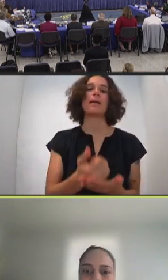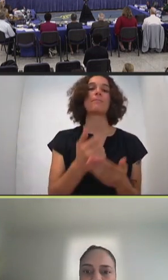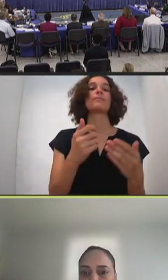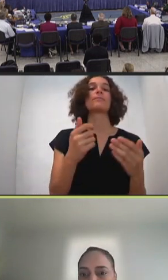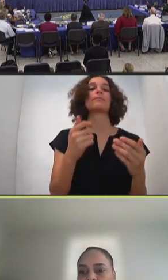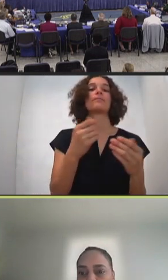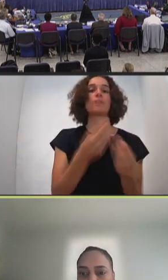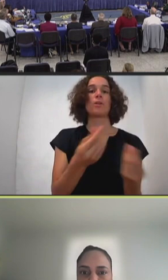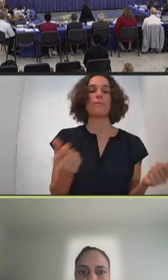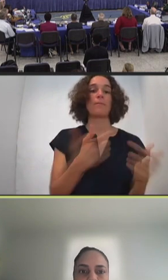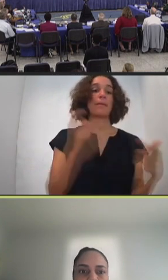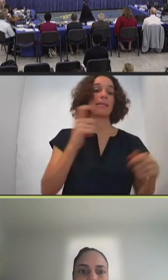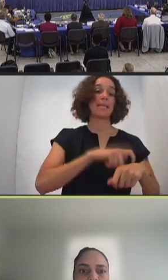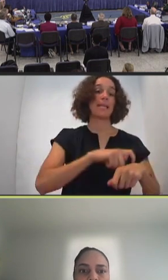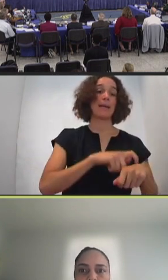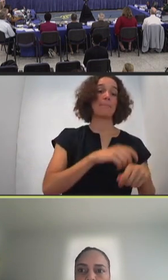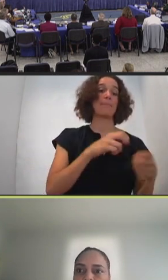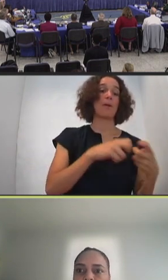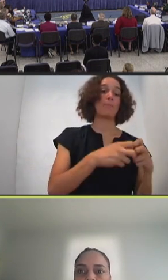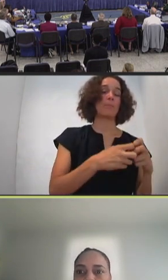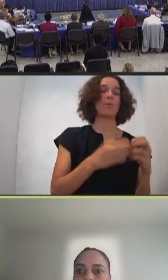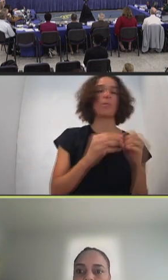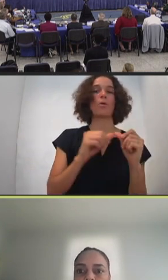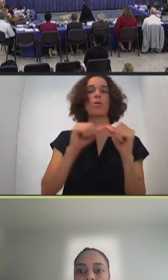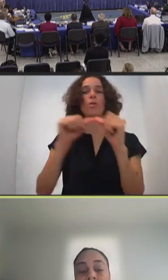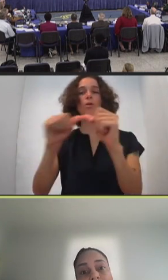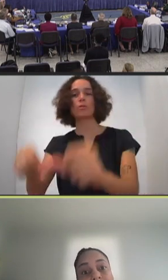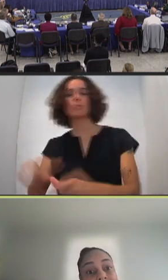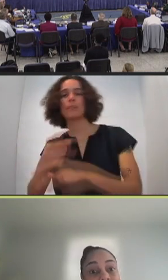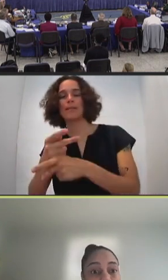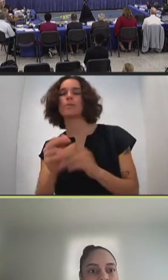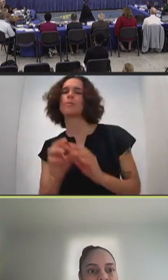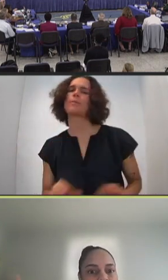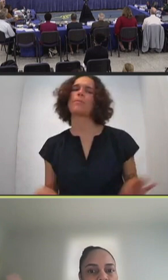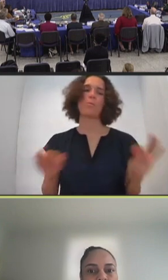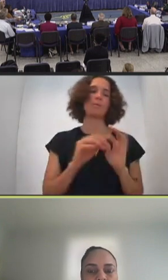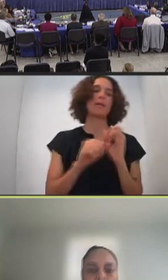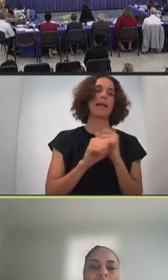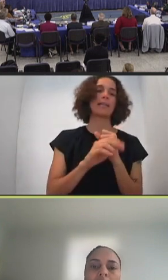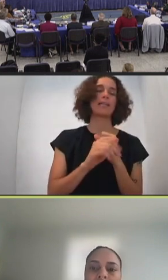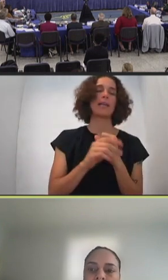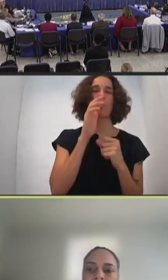This is really important. One thing I'll add here so that I could skip this slide later on